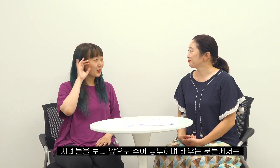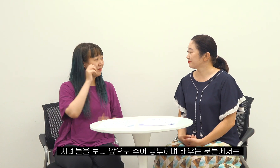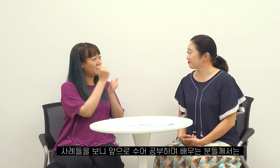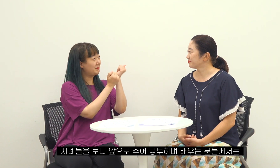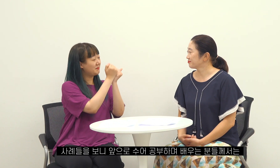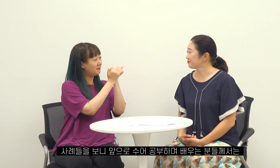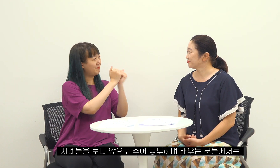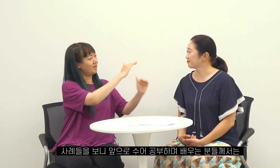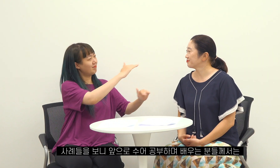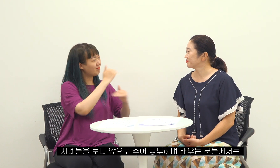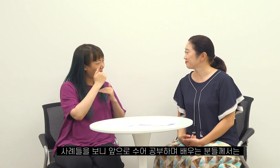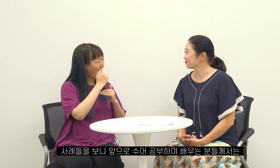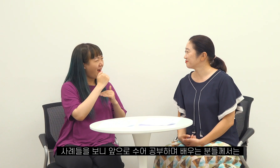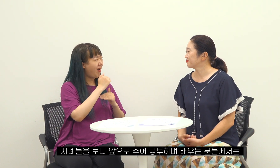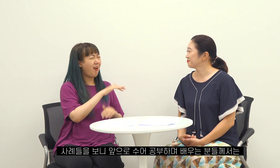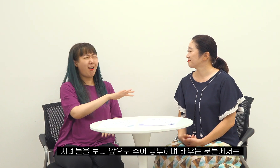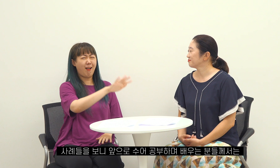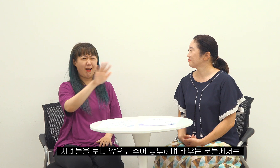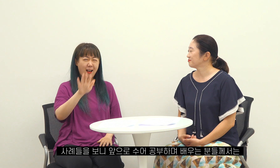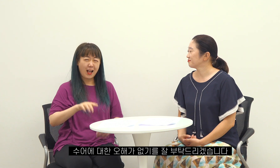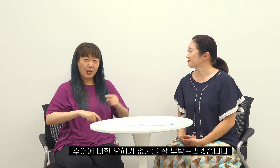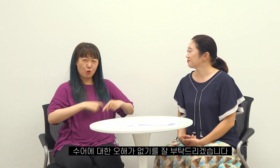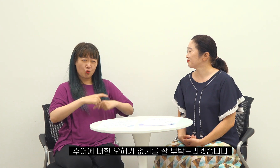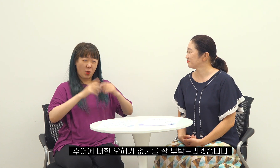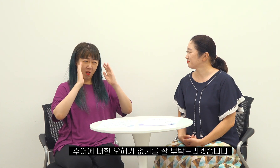I hope that there will be no misunderstandings about sign language